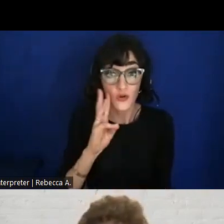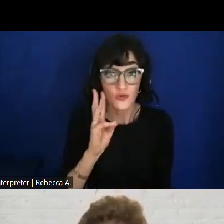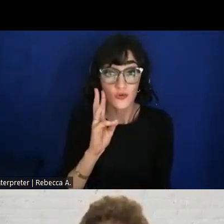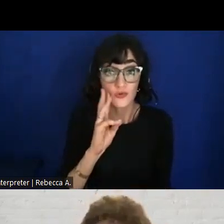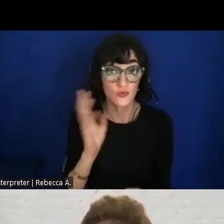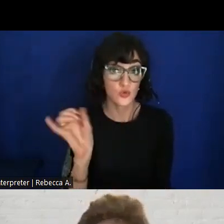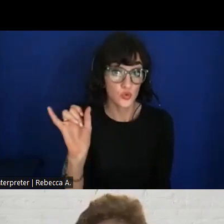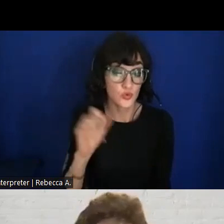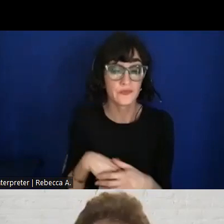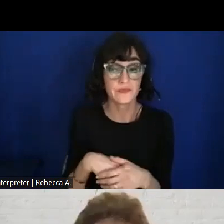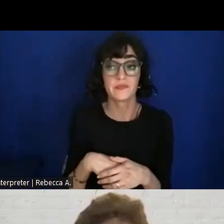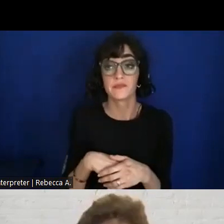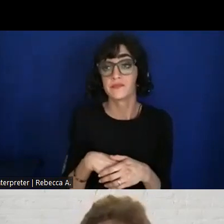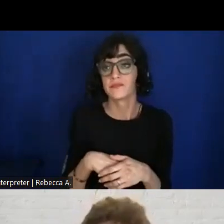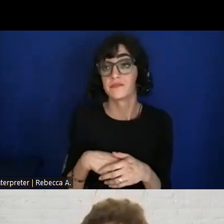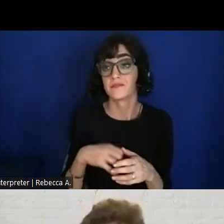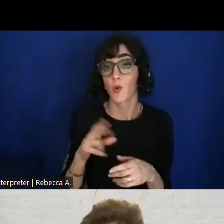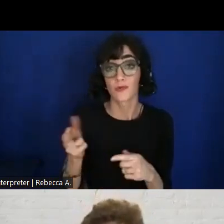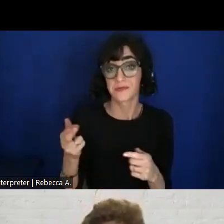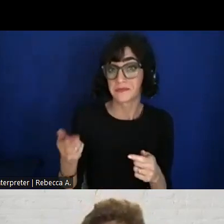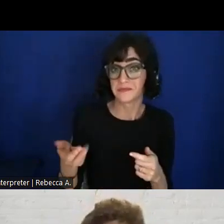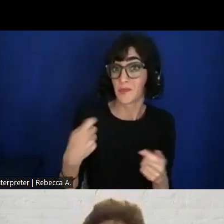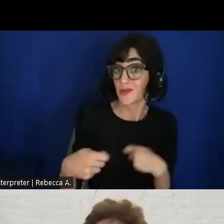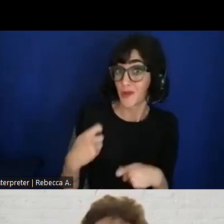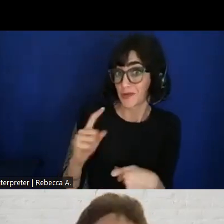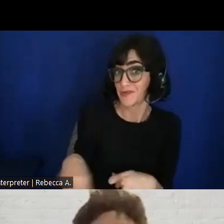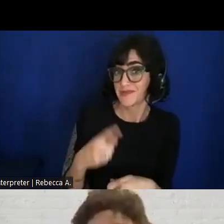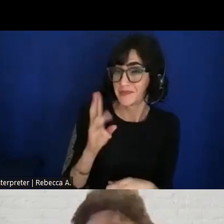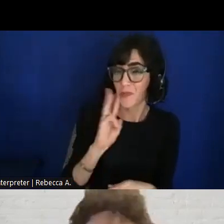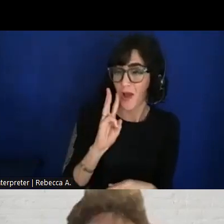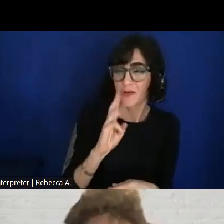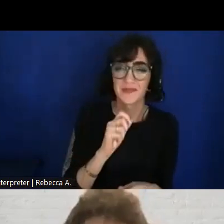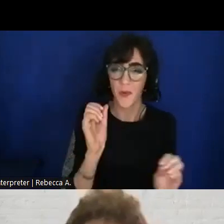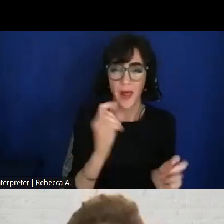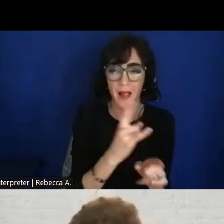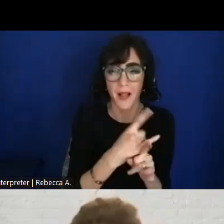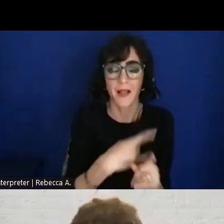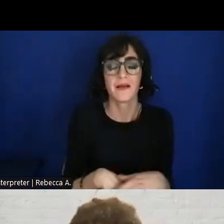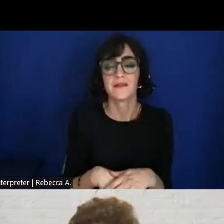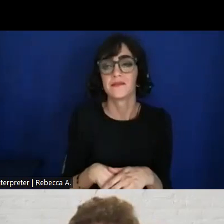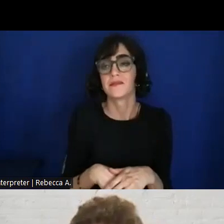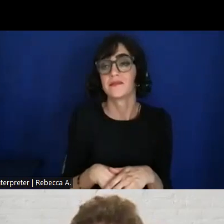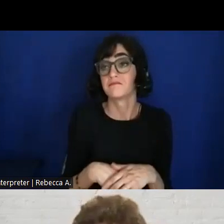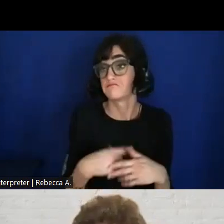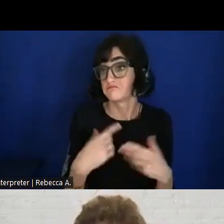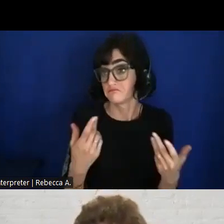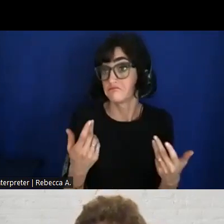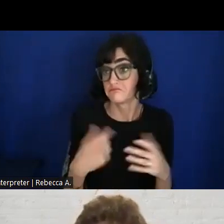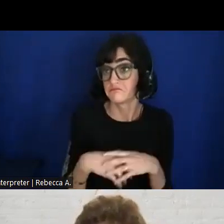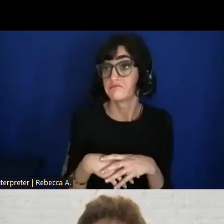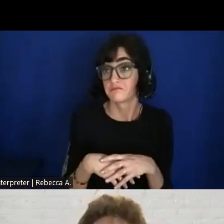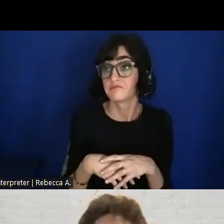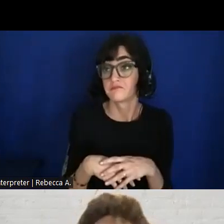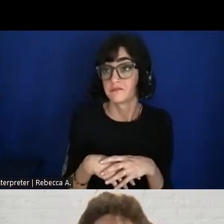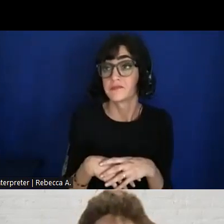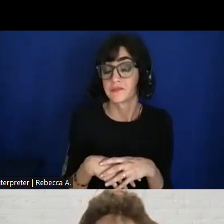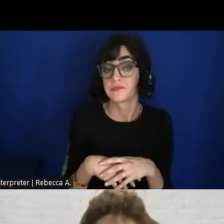drinking or switch out um alcohol for another beverage if she wanted to. But that's just